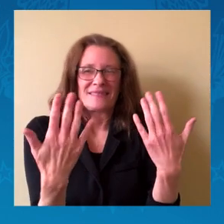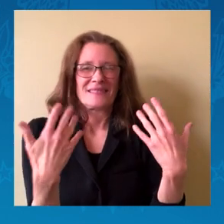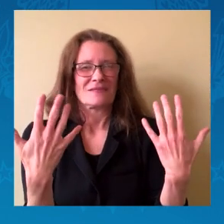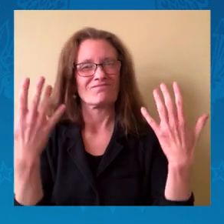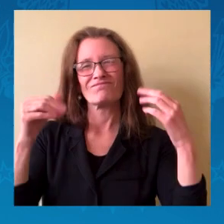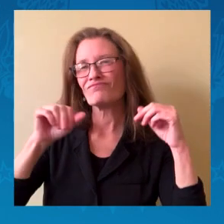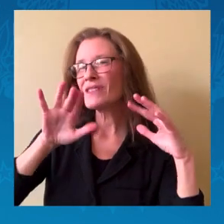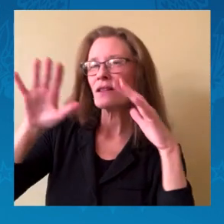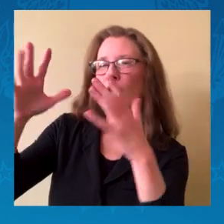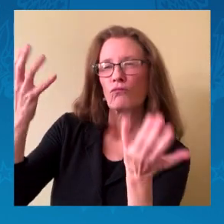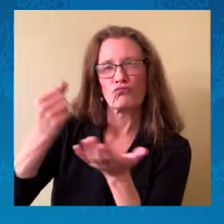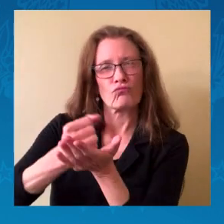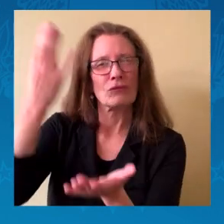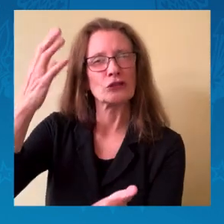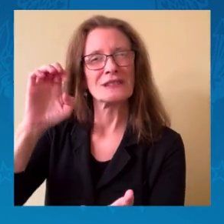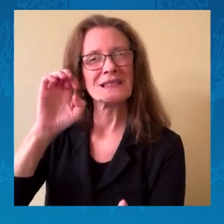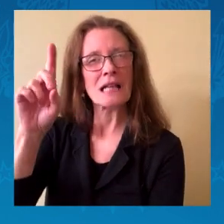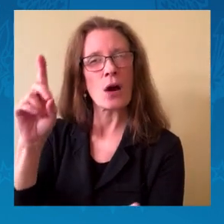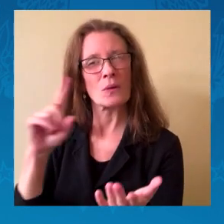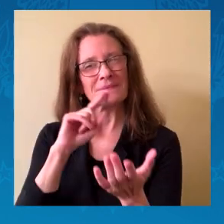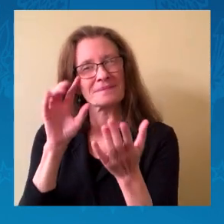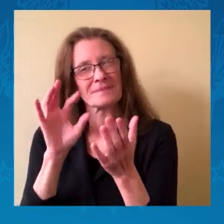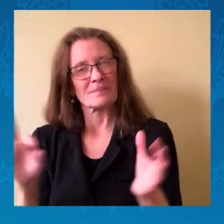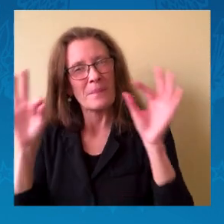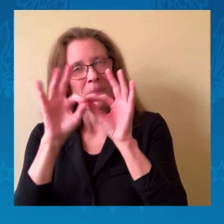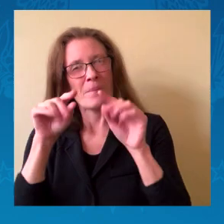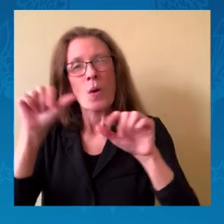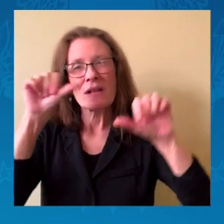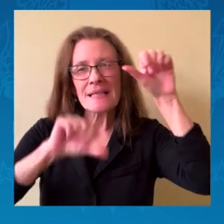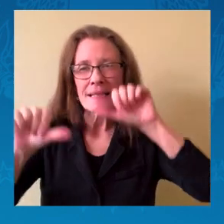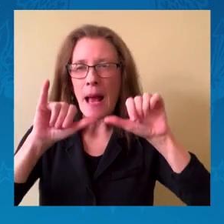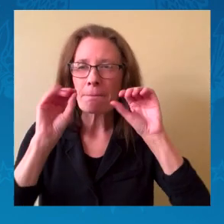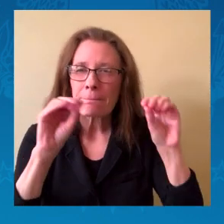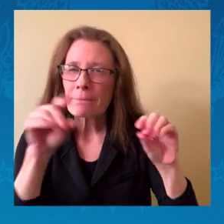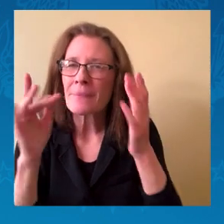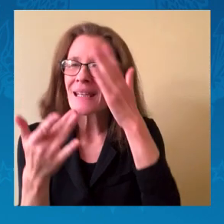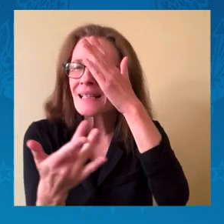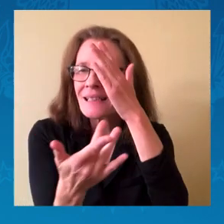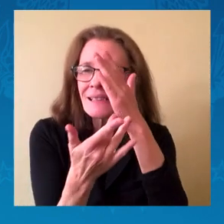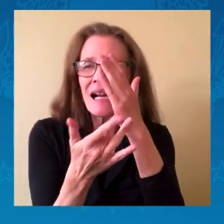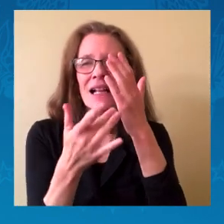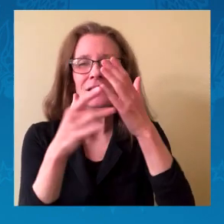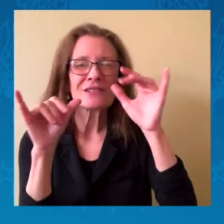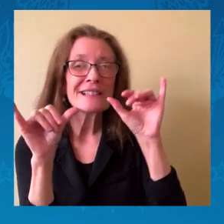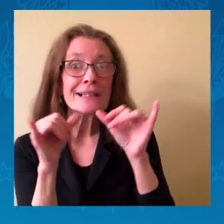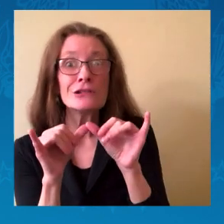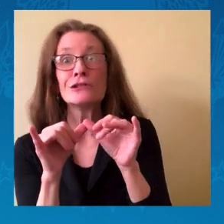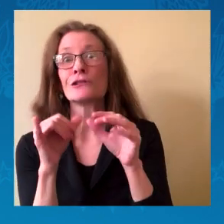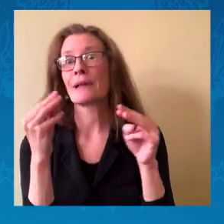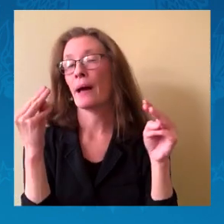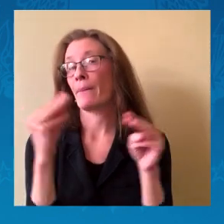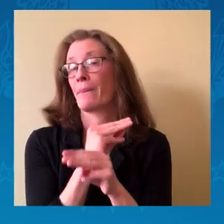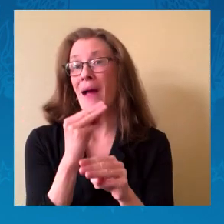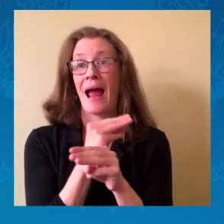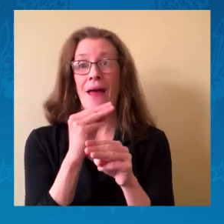engineering and math. I know the Deputy Secretary Martin and others on the team are also engaged in this work and excited about this work.